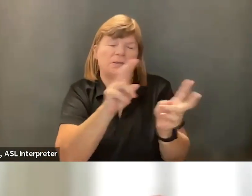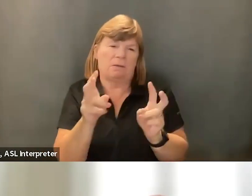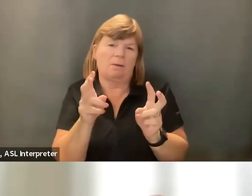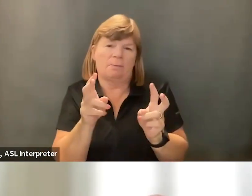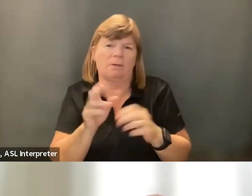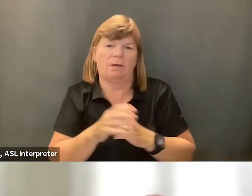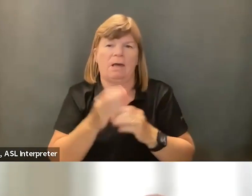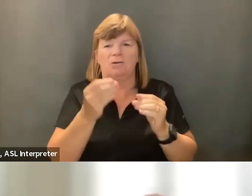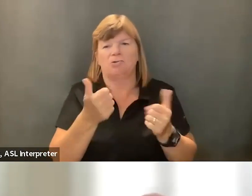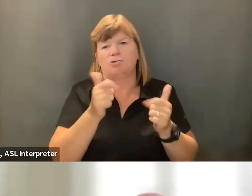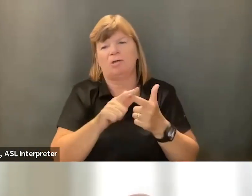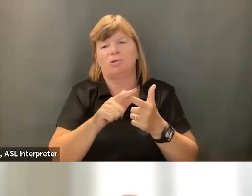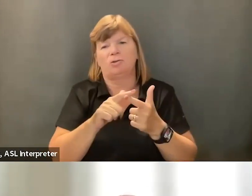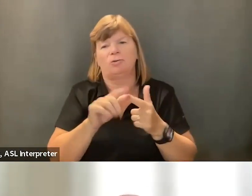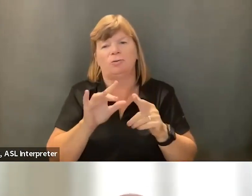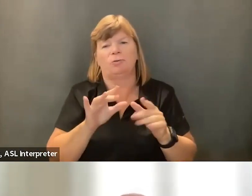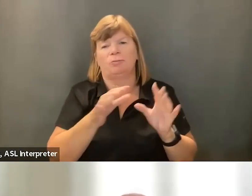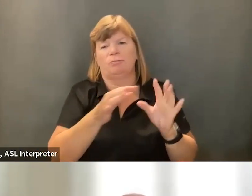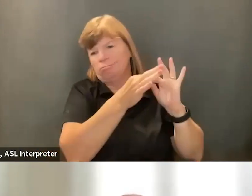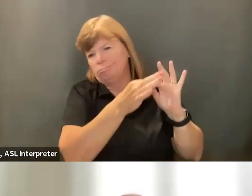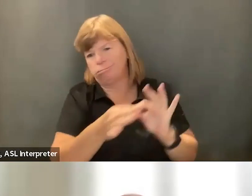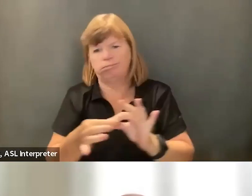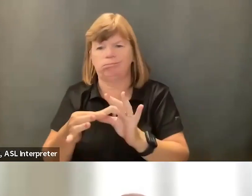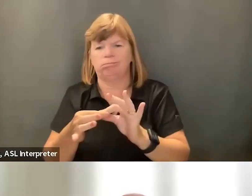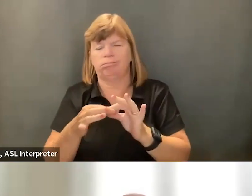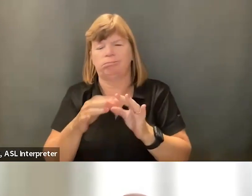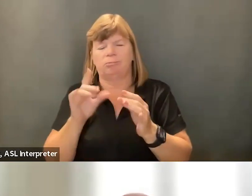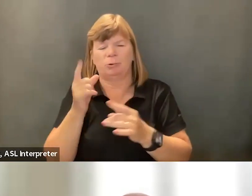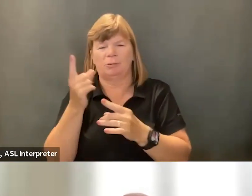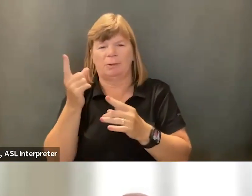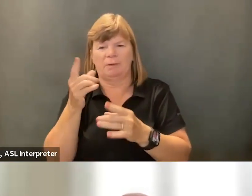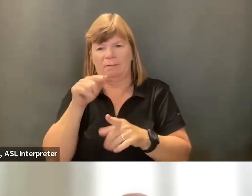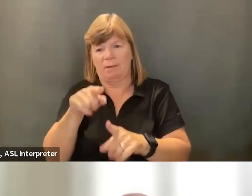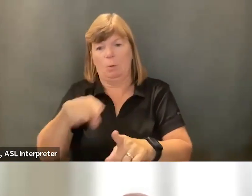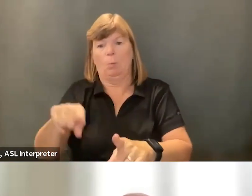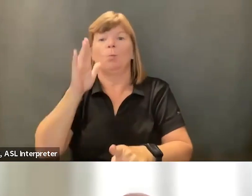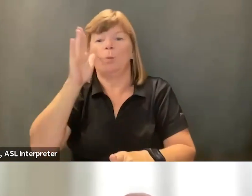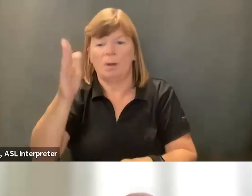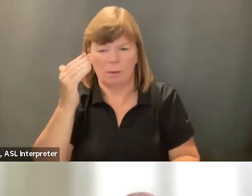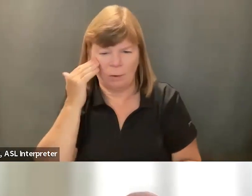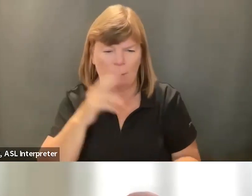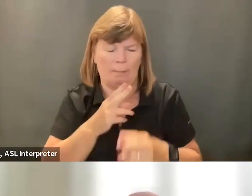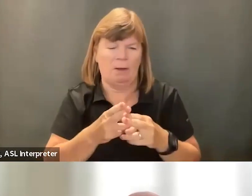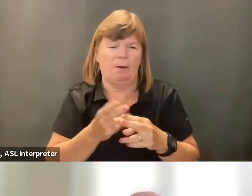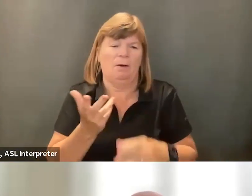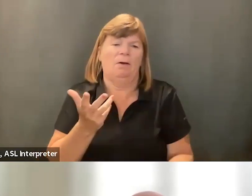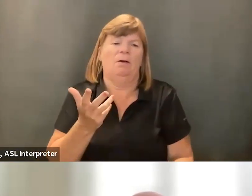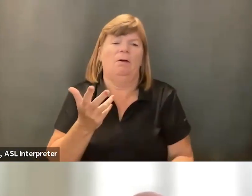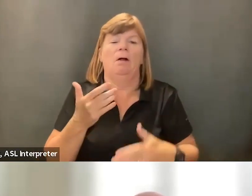try to perhaps show how that might be related to something that they know about and over time build